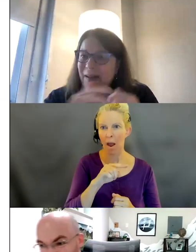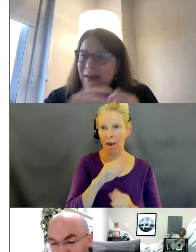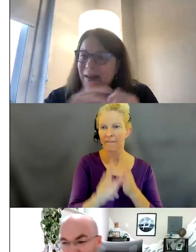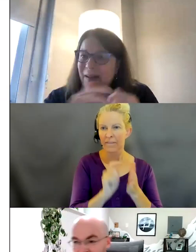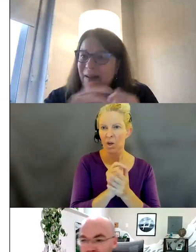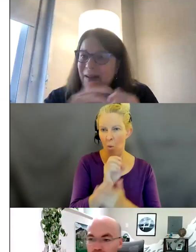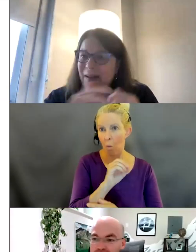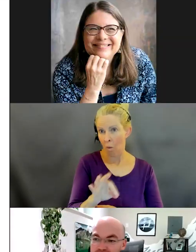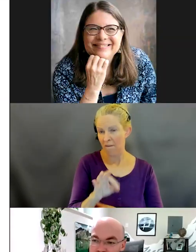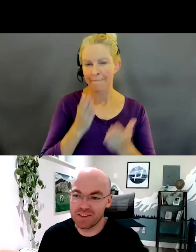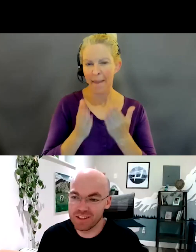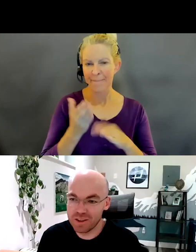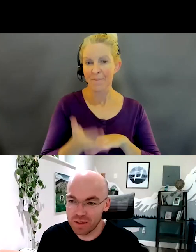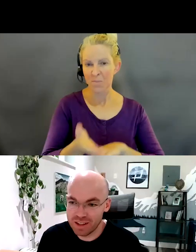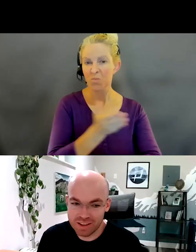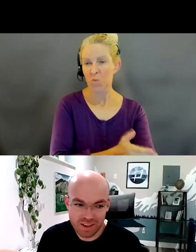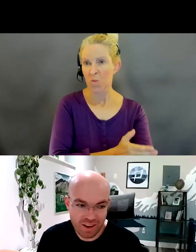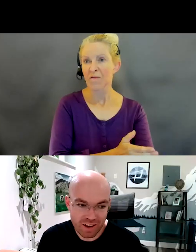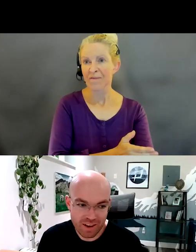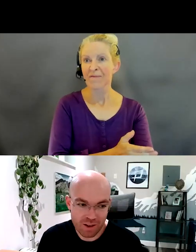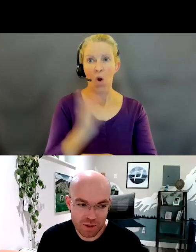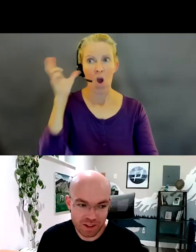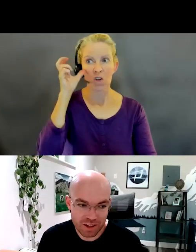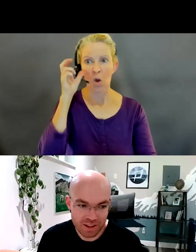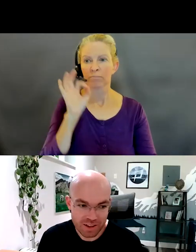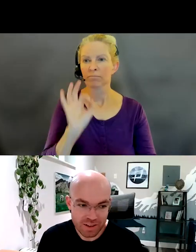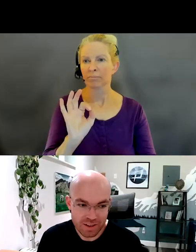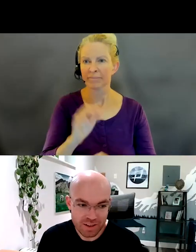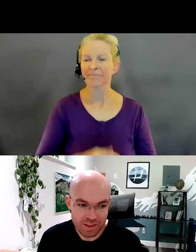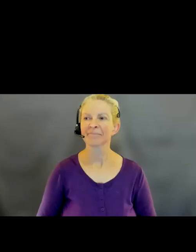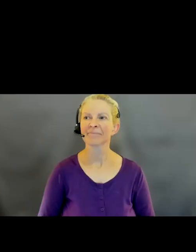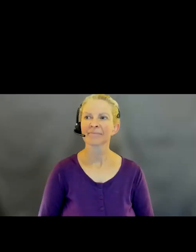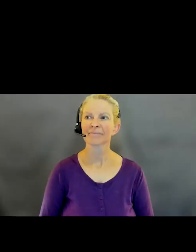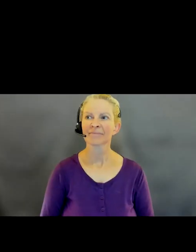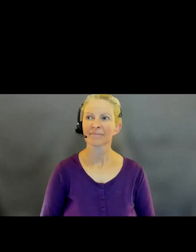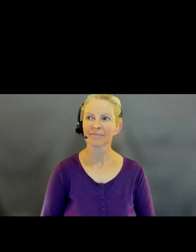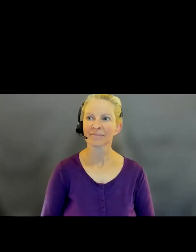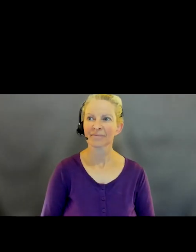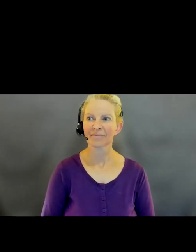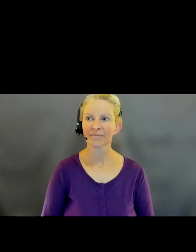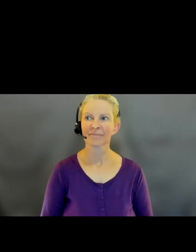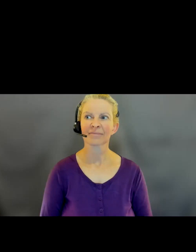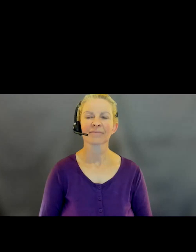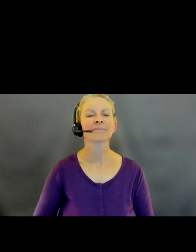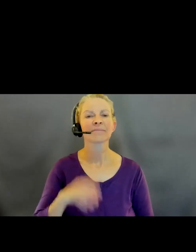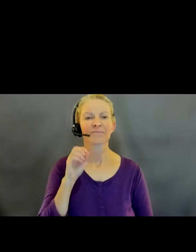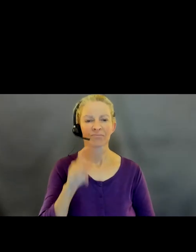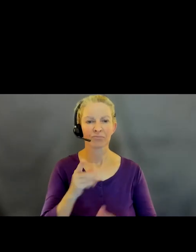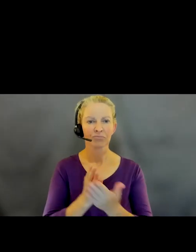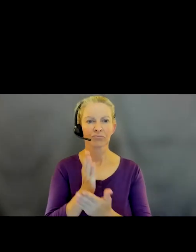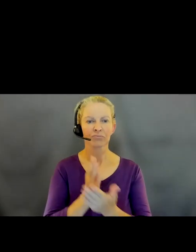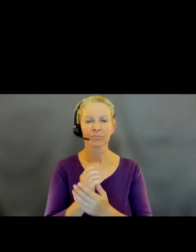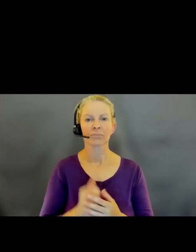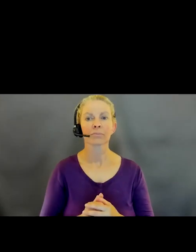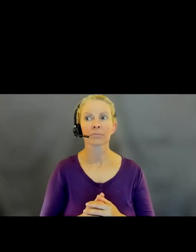see if that just improves it? Okay, I'll mute. >> Glenda: Okay, all right. Is this a little